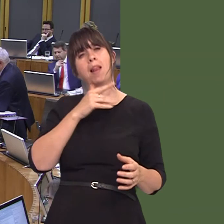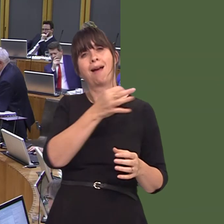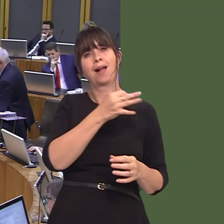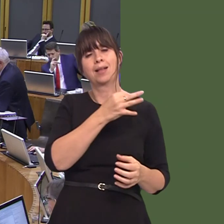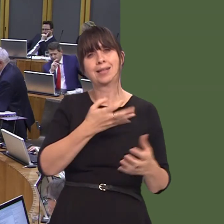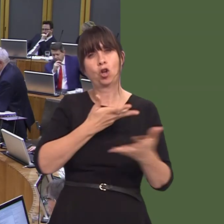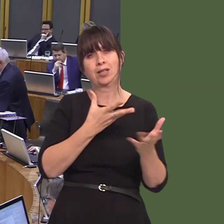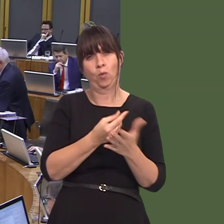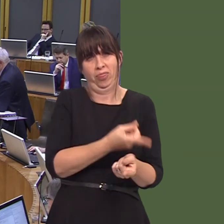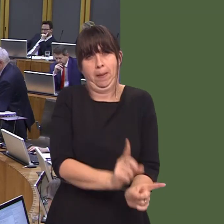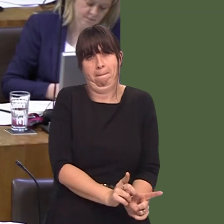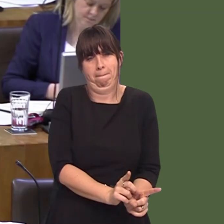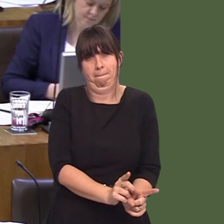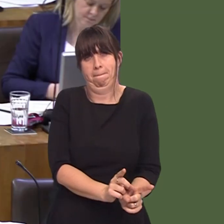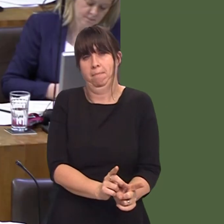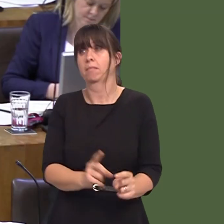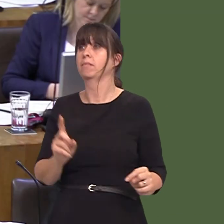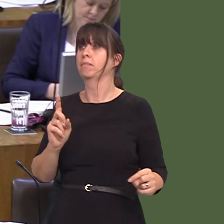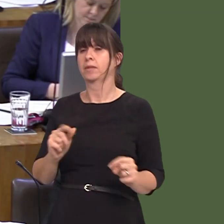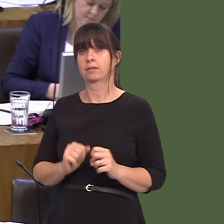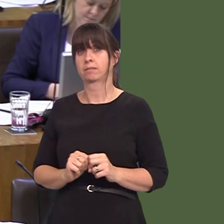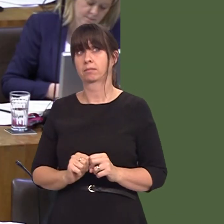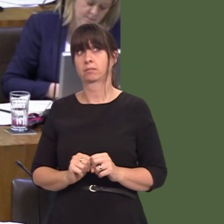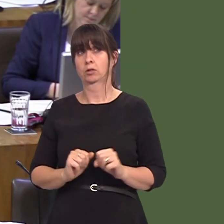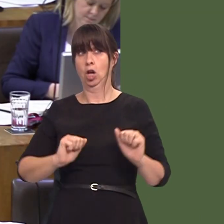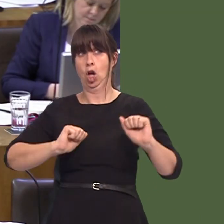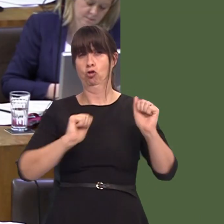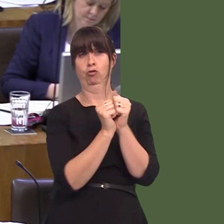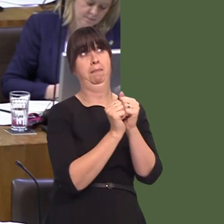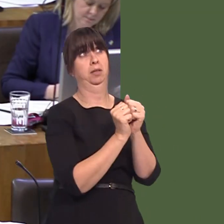Carwyn Jones: Well, the answer is, in no uncertain terms, ënot yetí. There is no kind of agreement as yet.